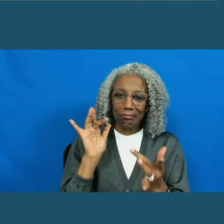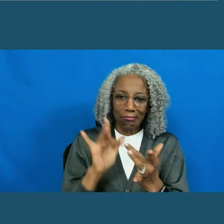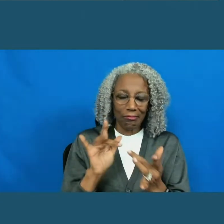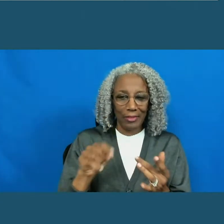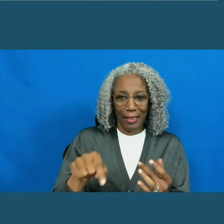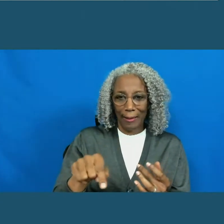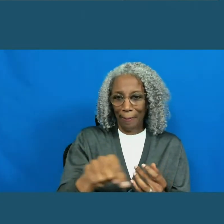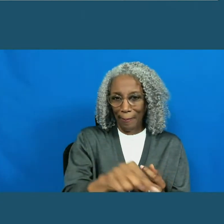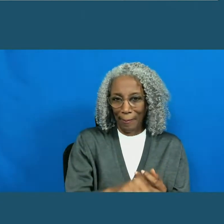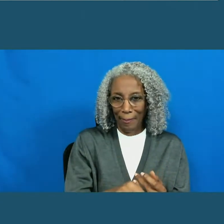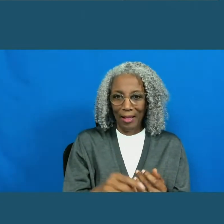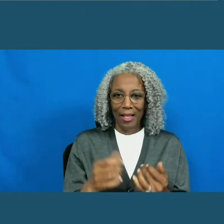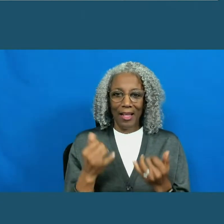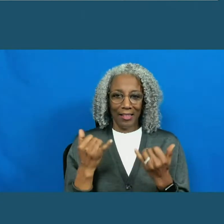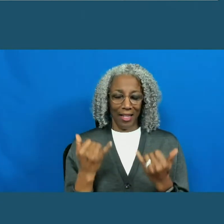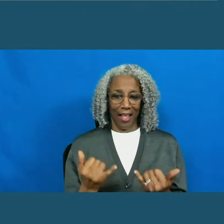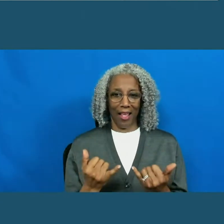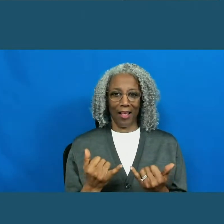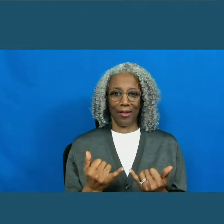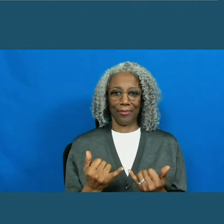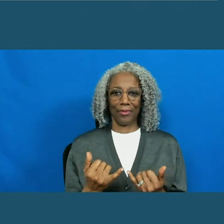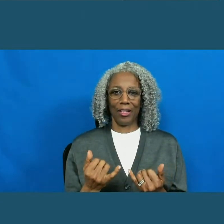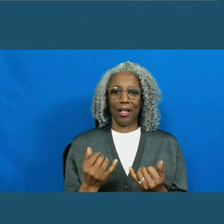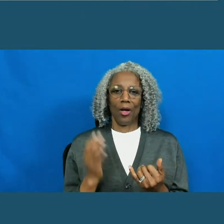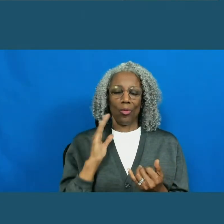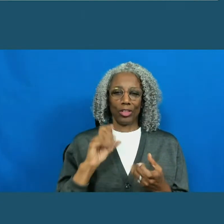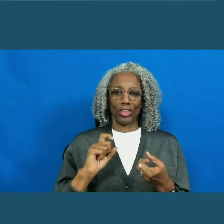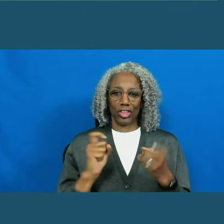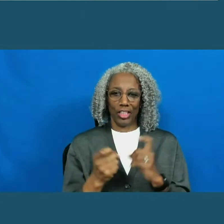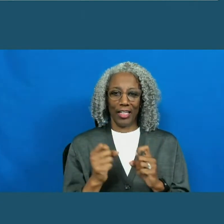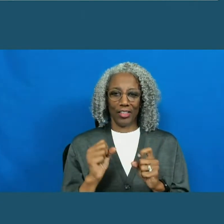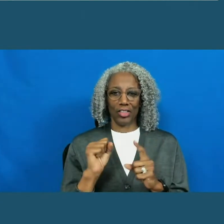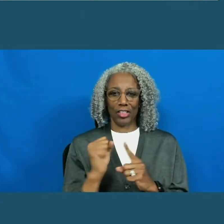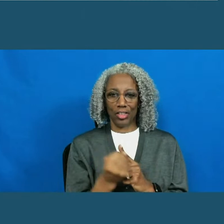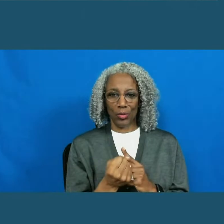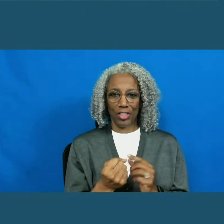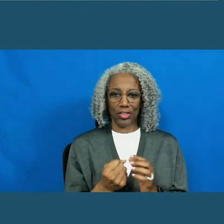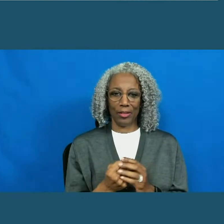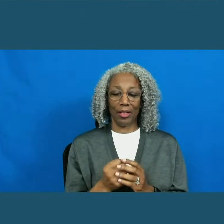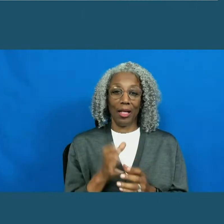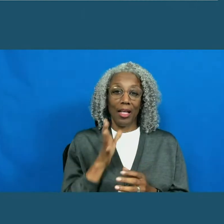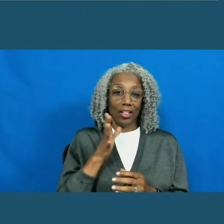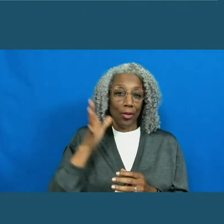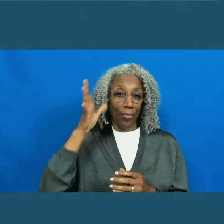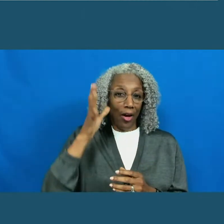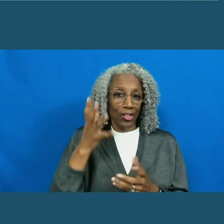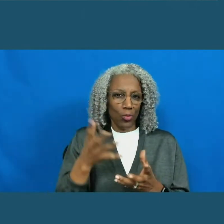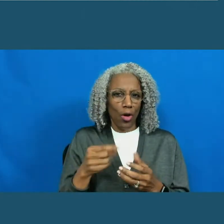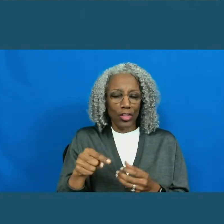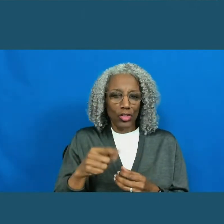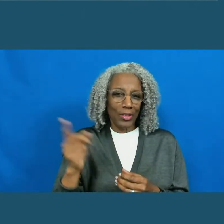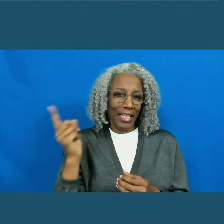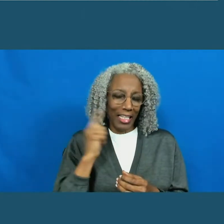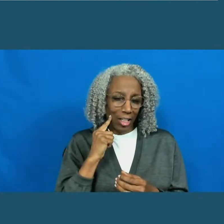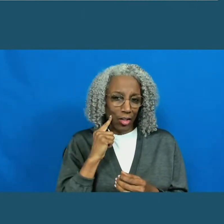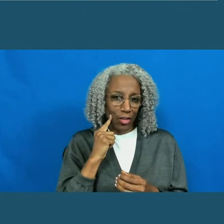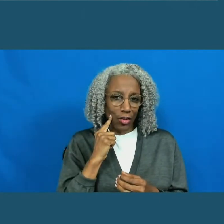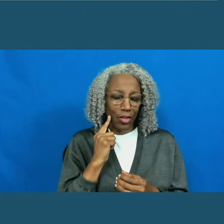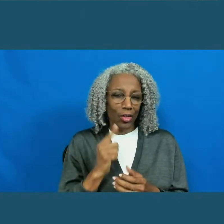decades have not reached them. Well So what we have done now is we're going to change the